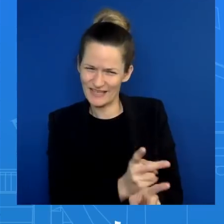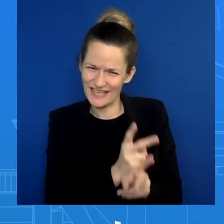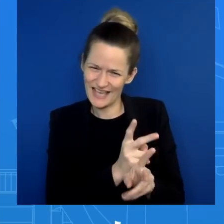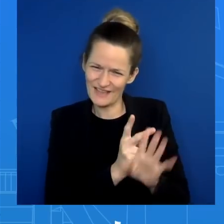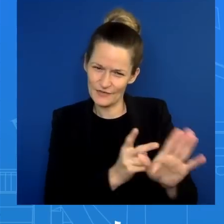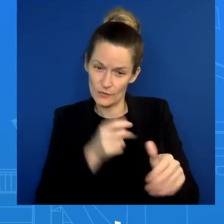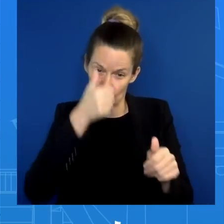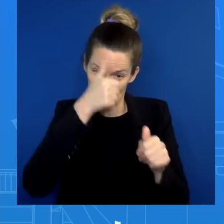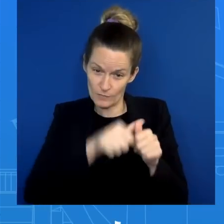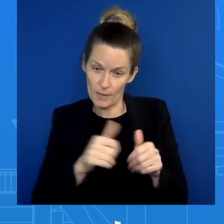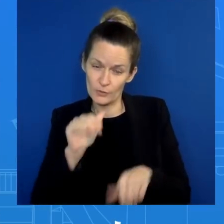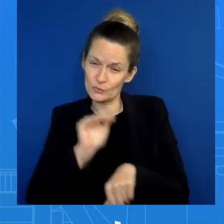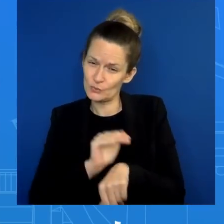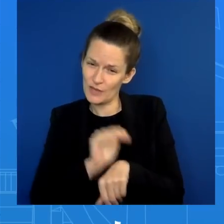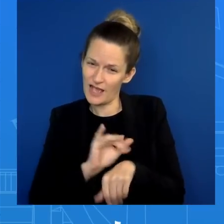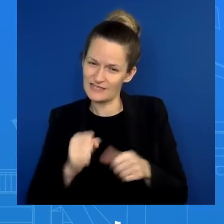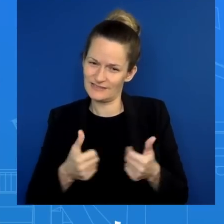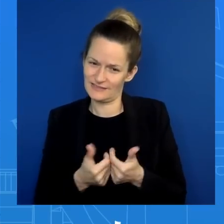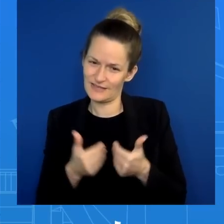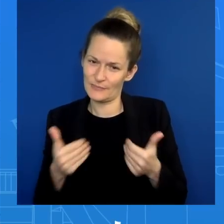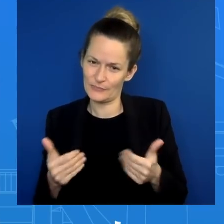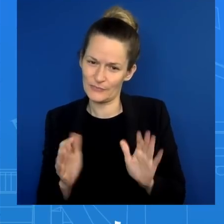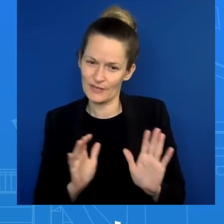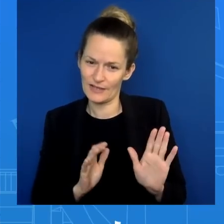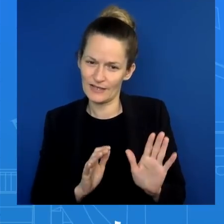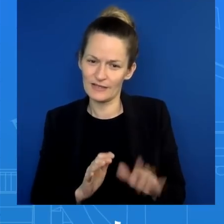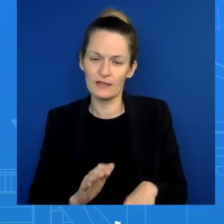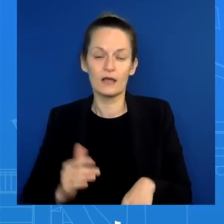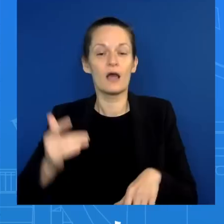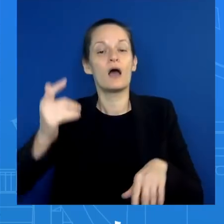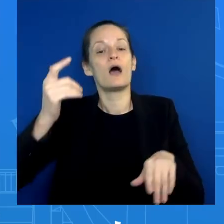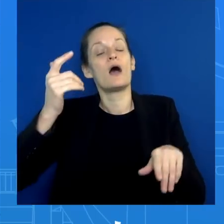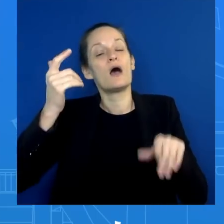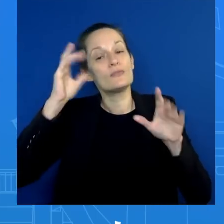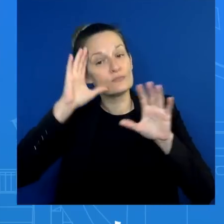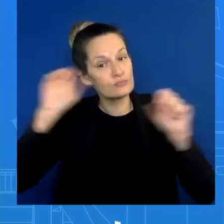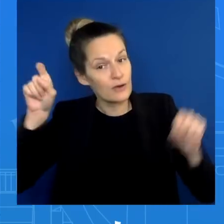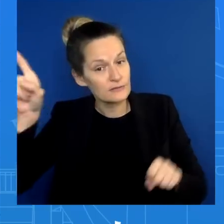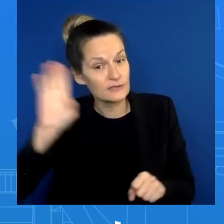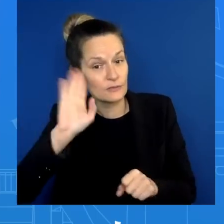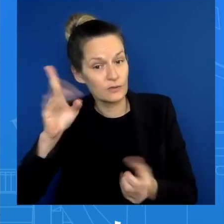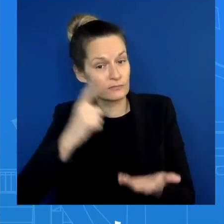He'll highlight how he and congressional Democrats have delivered results for working families,